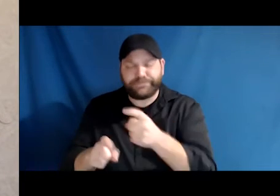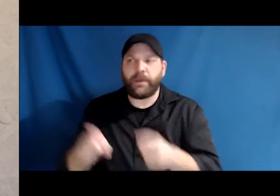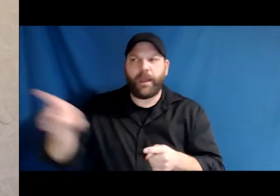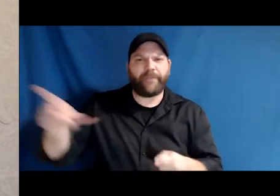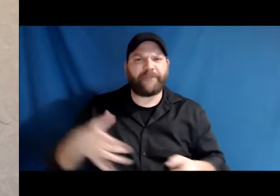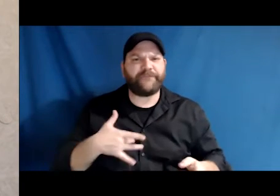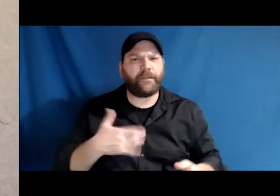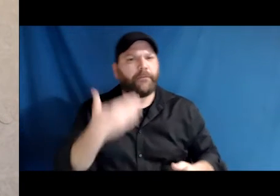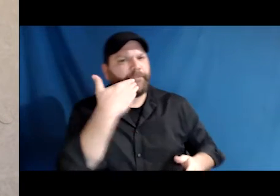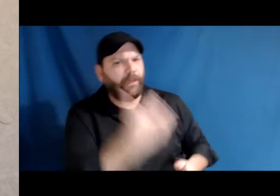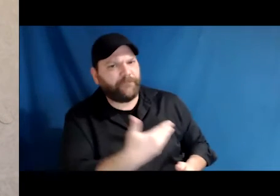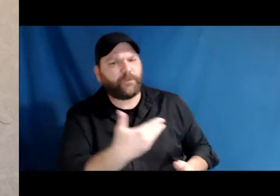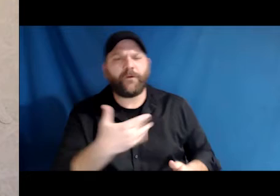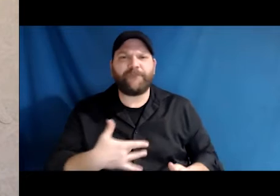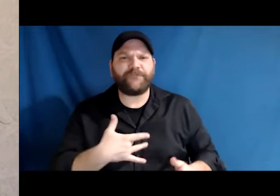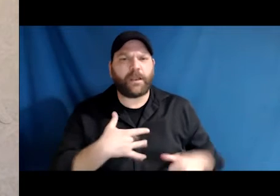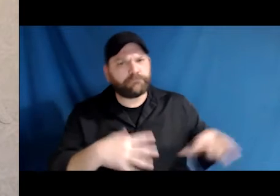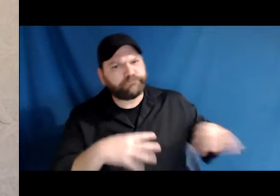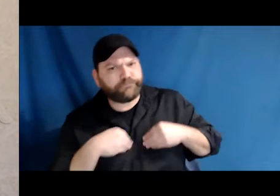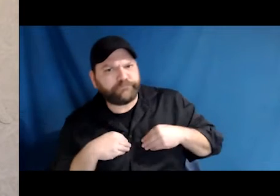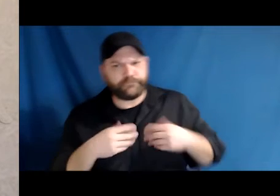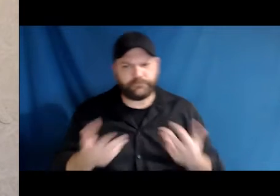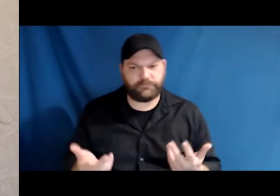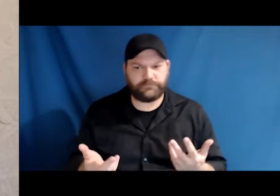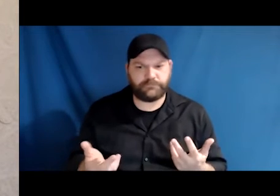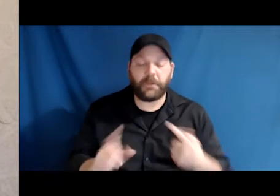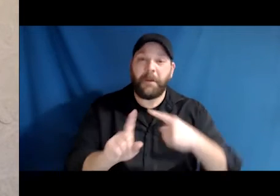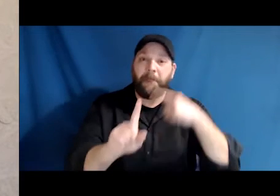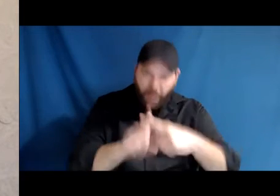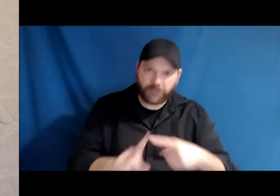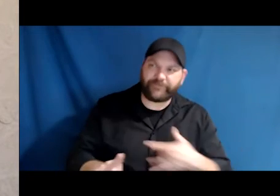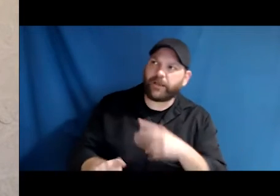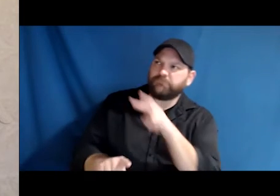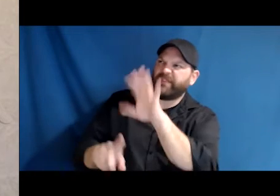And we also want to work to advance a mission that we believe in, that we think is important.